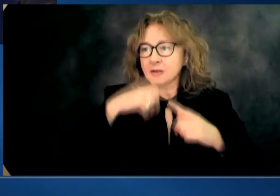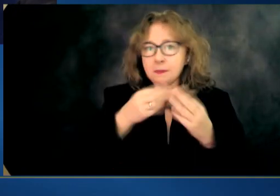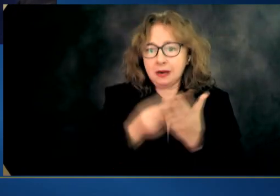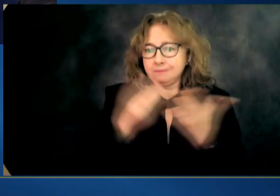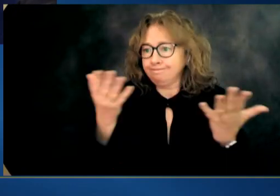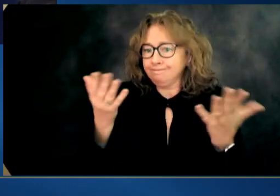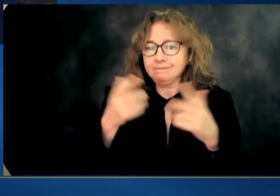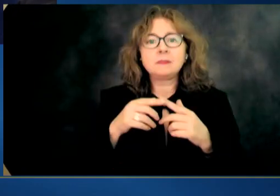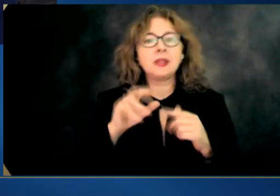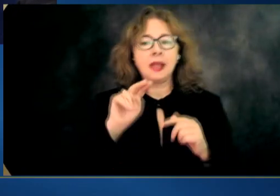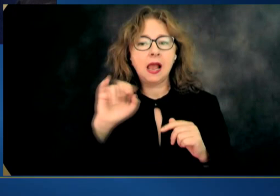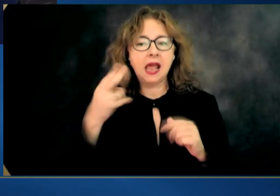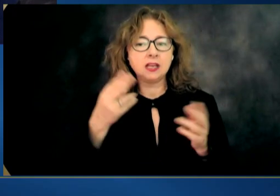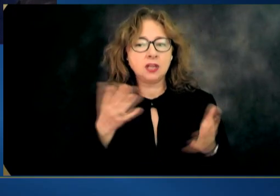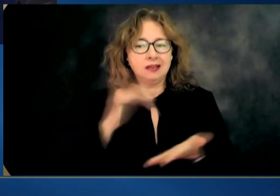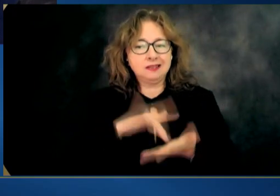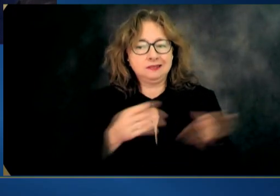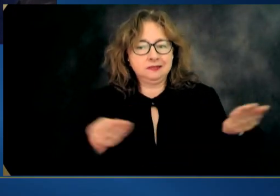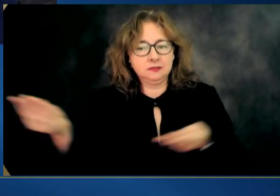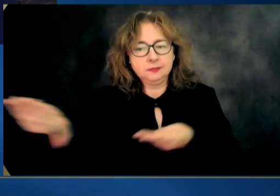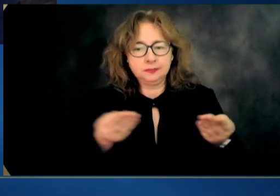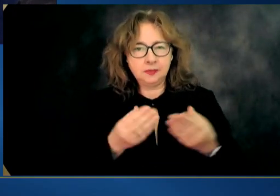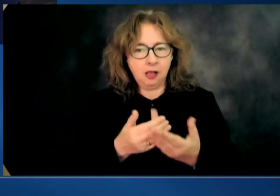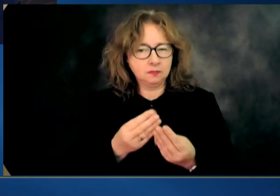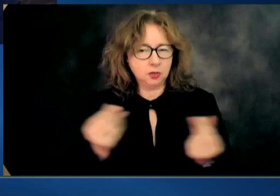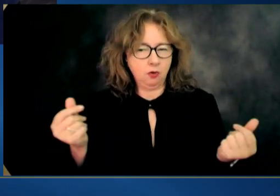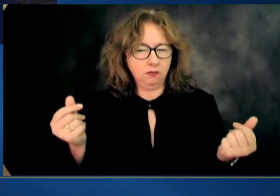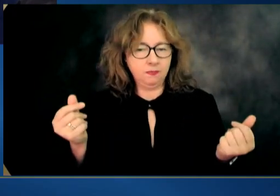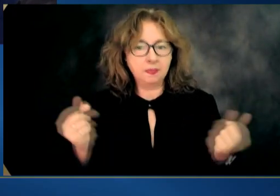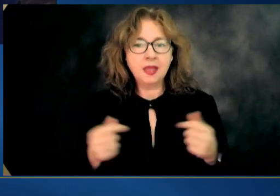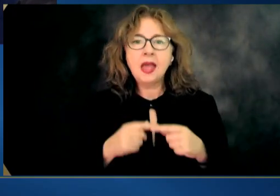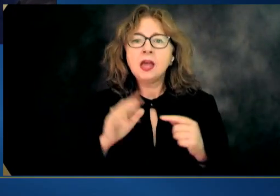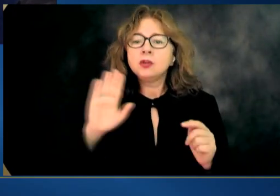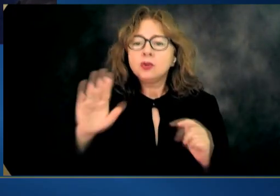Also, really wonderful to hear your work on graft failure for people who go through a stem